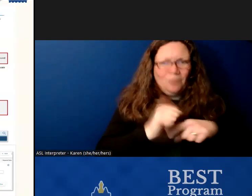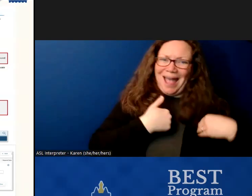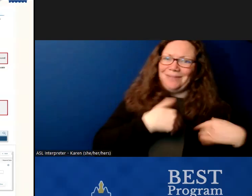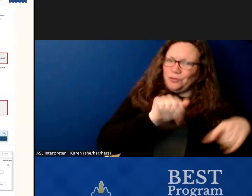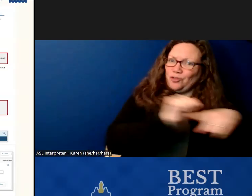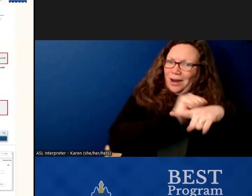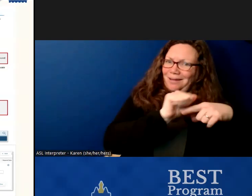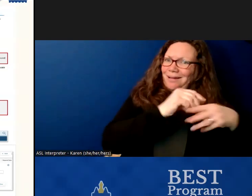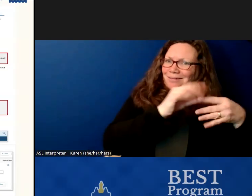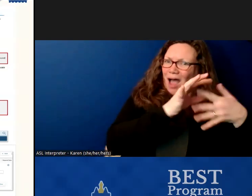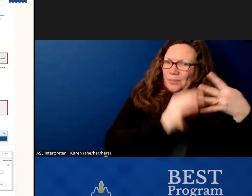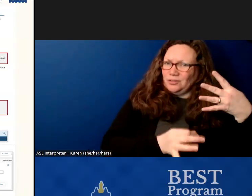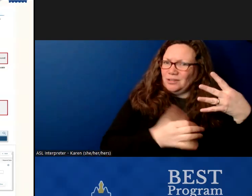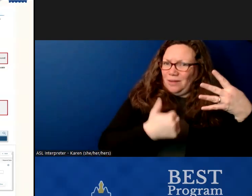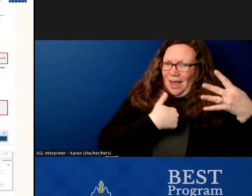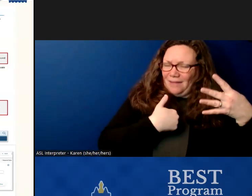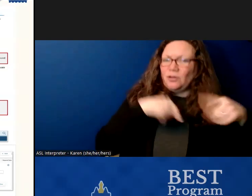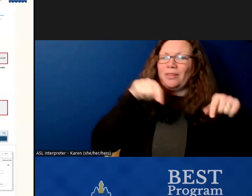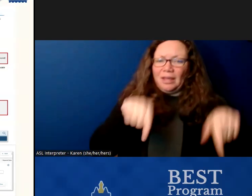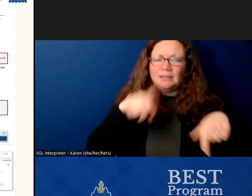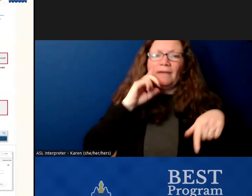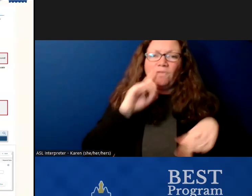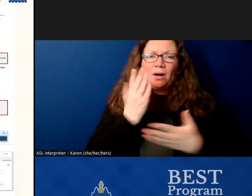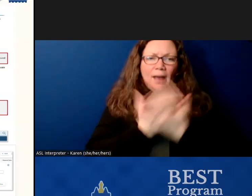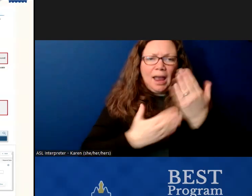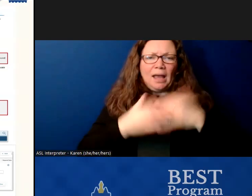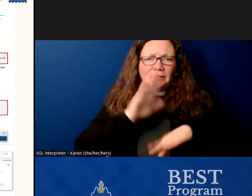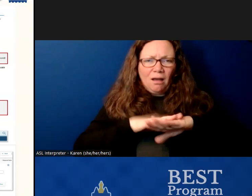So this is really for, you know, hands on training while you're in the application.